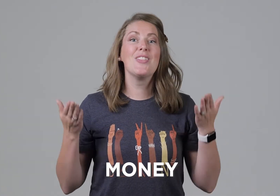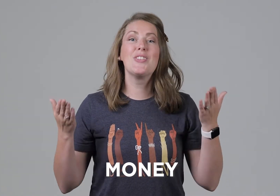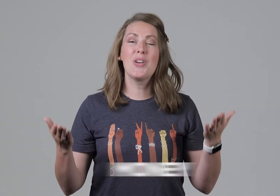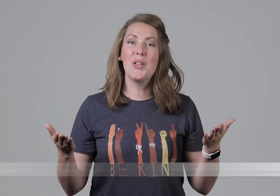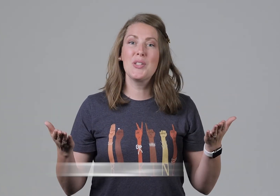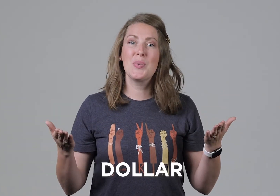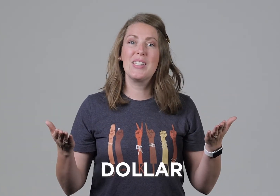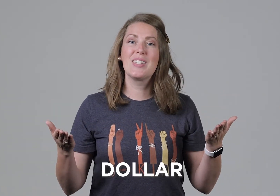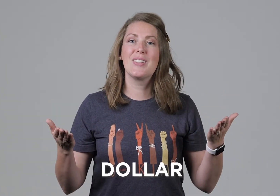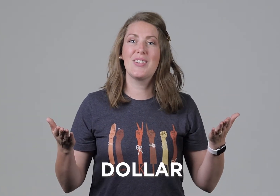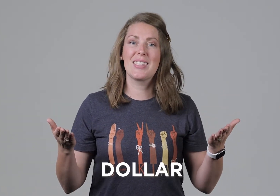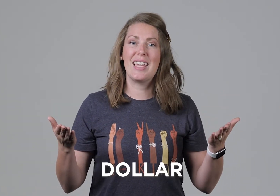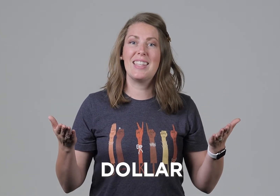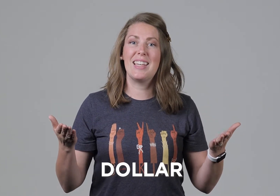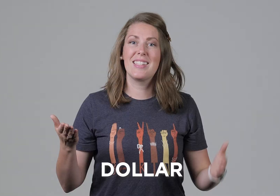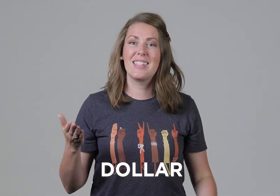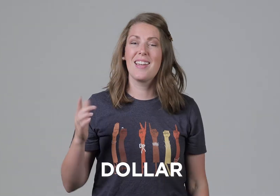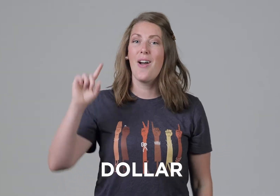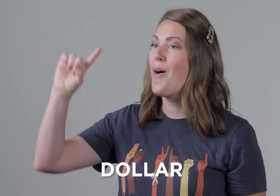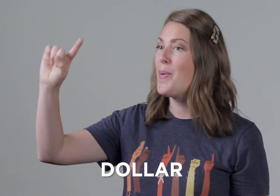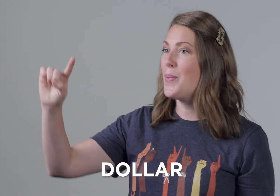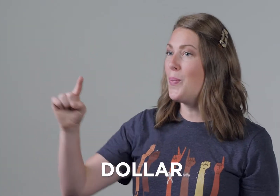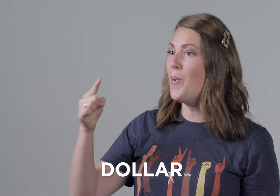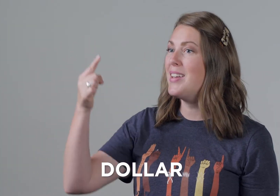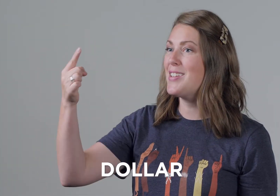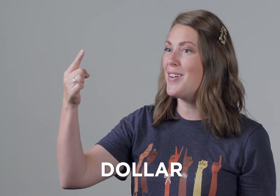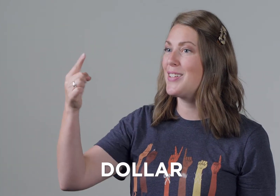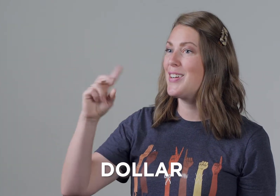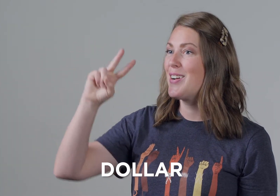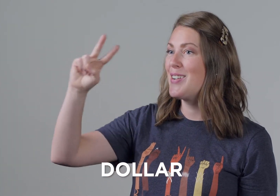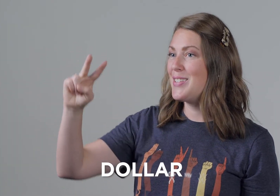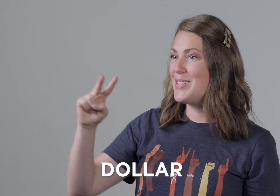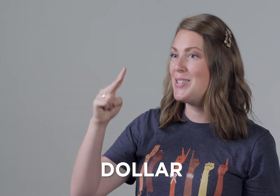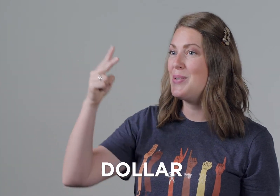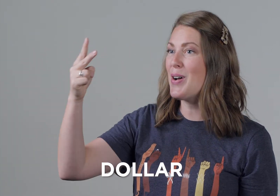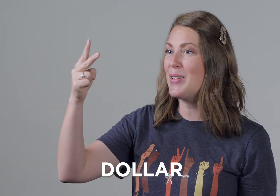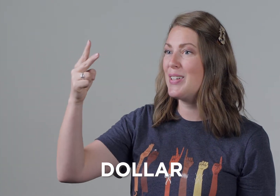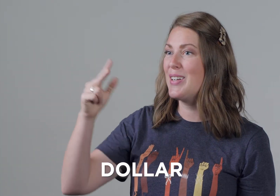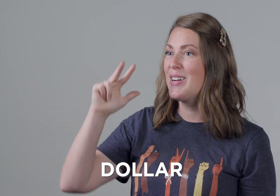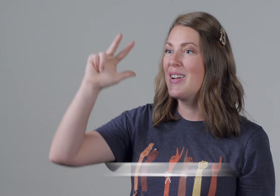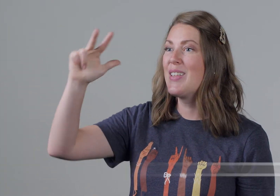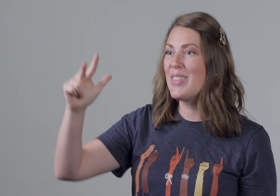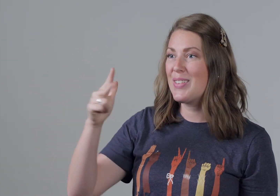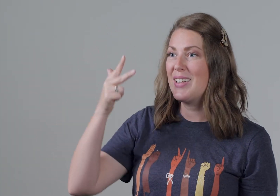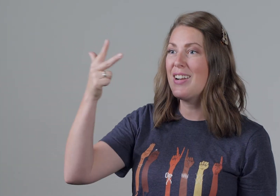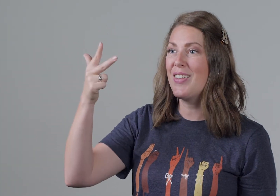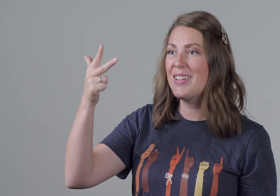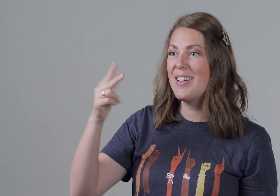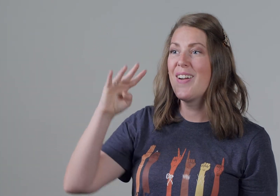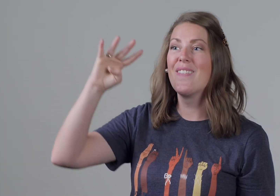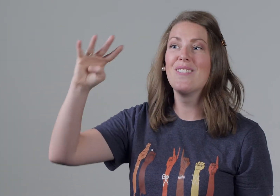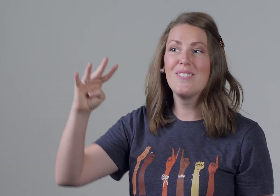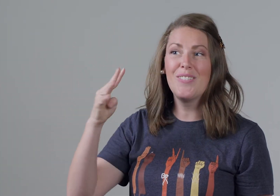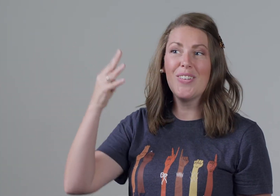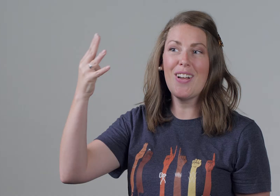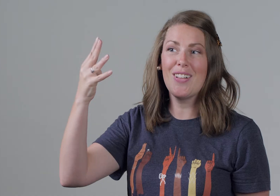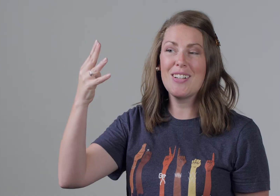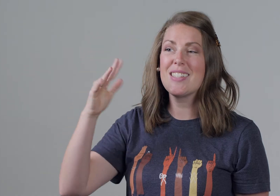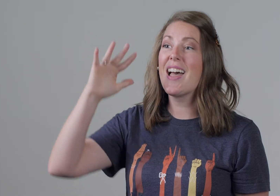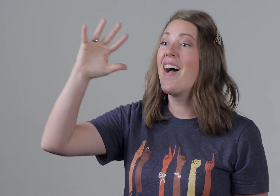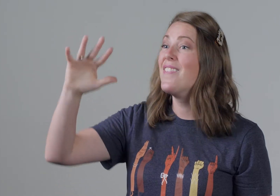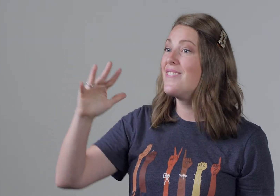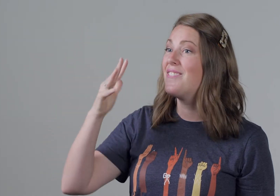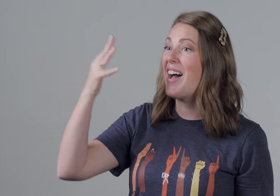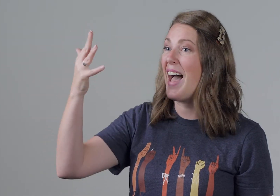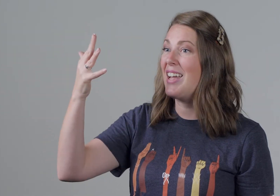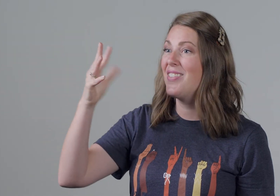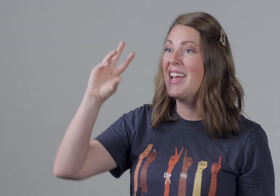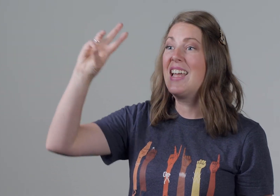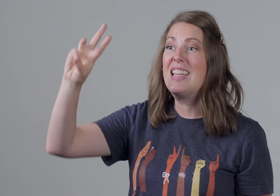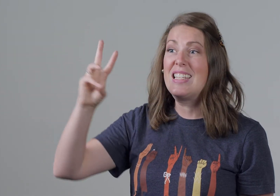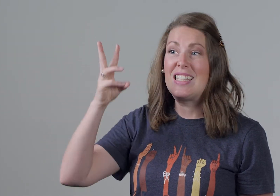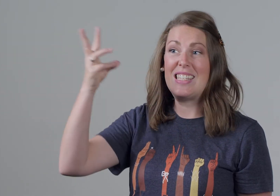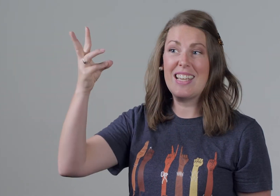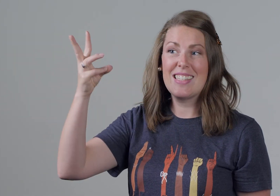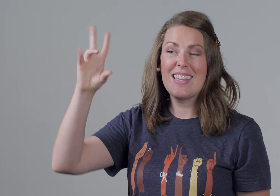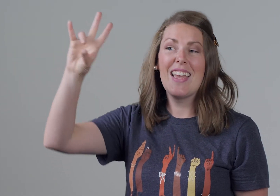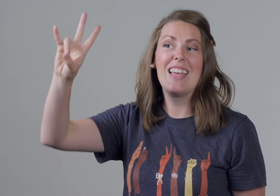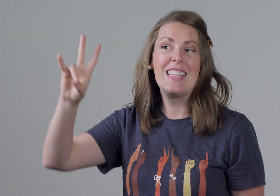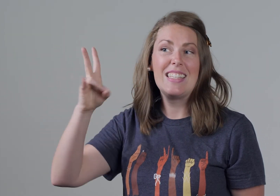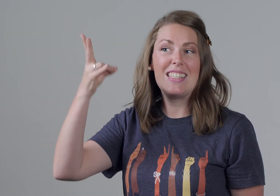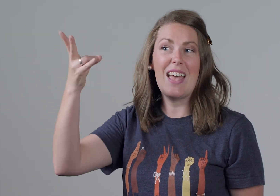The dollar twist looks like this. One dollar, two dollar, three dollar, four dollars, five, six, seven,